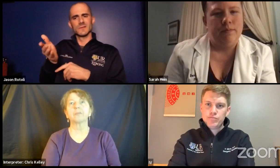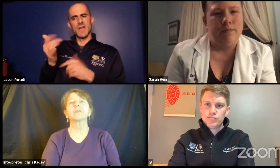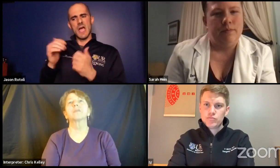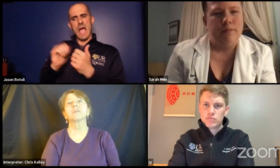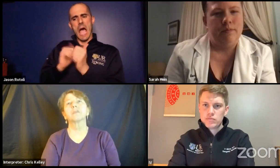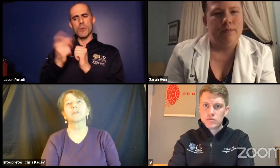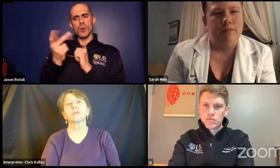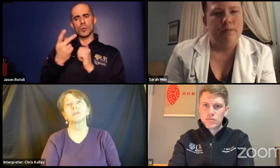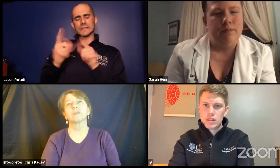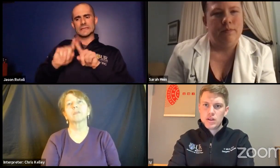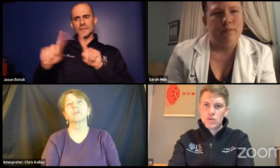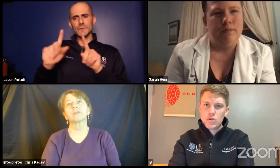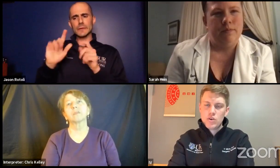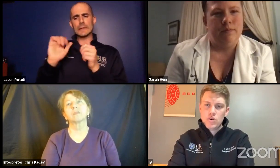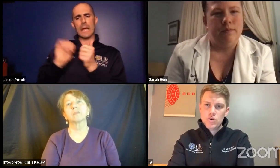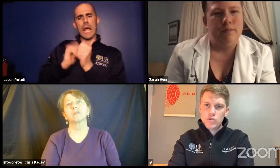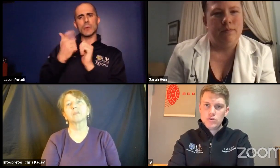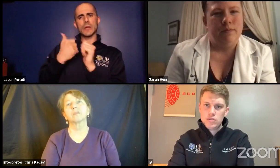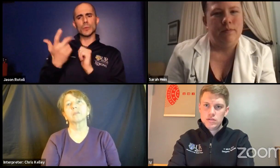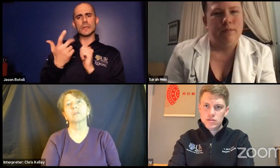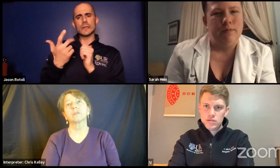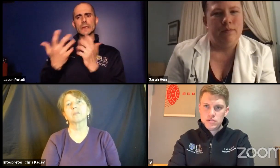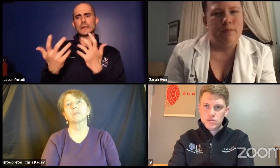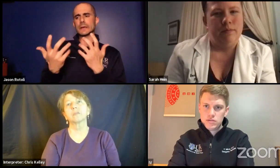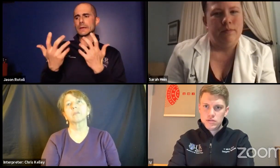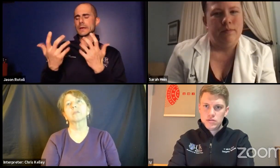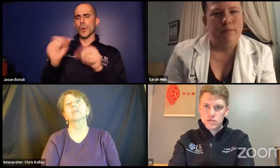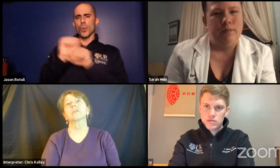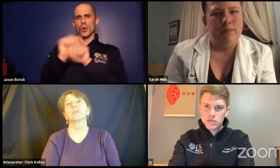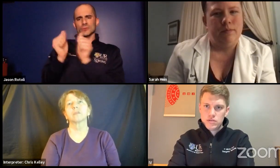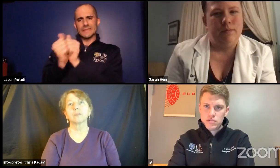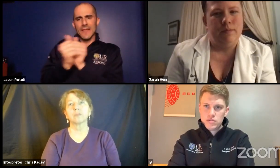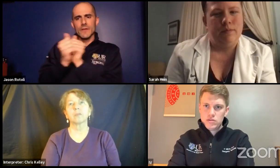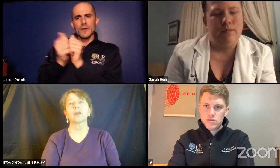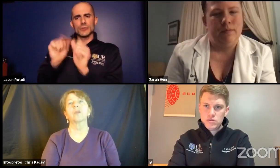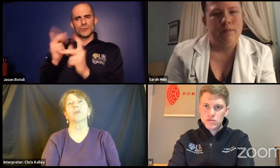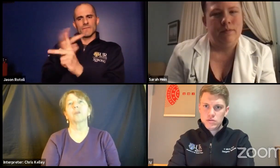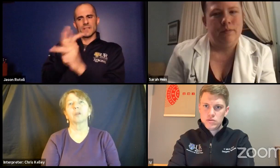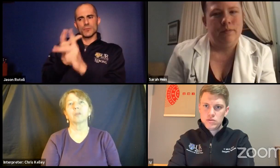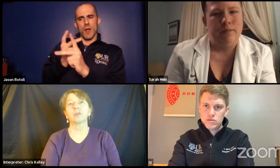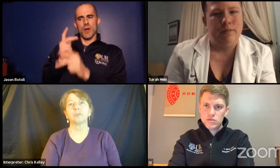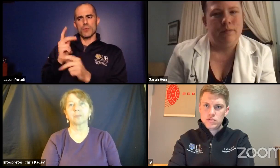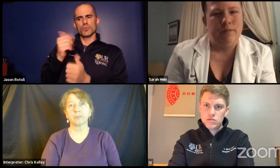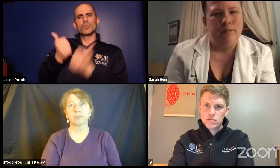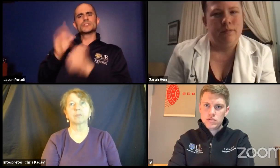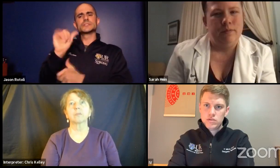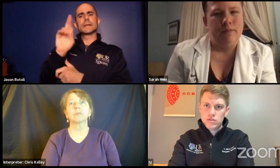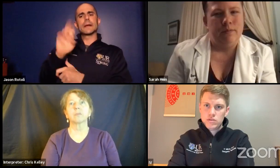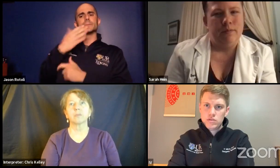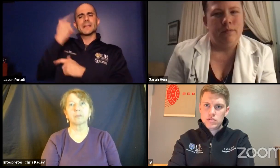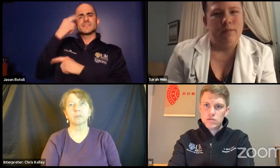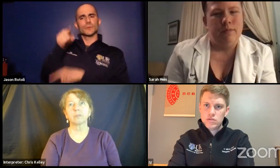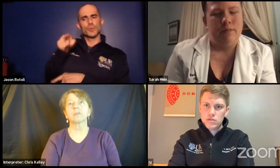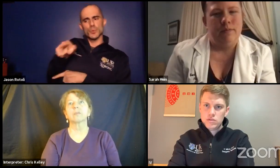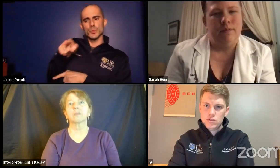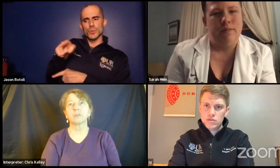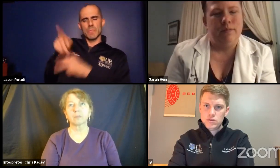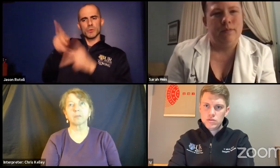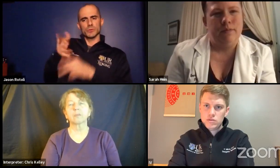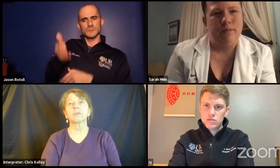question from the audience is... Do you want to address any inequality in medical care or attention when it comes to